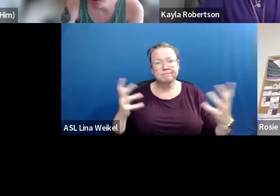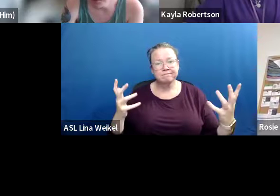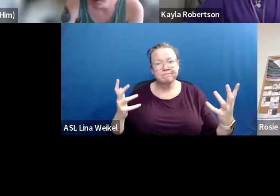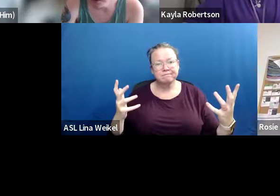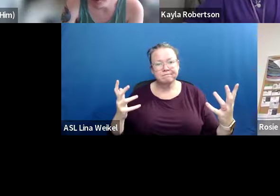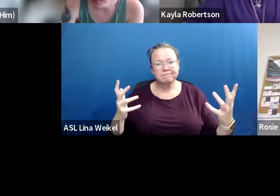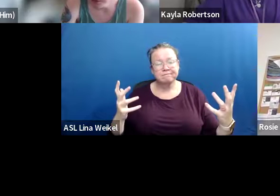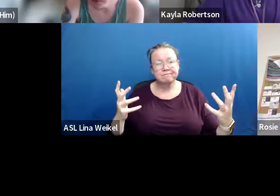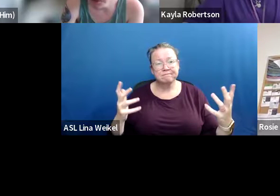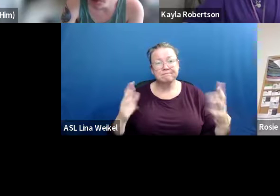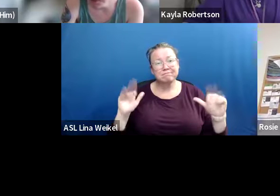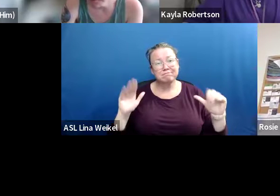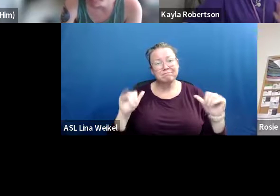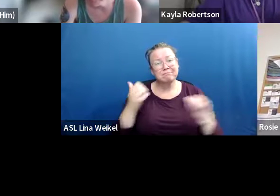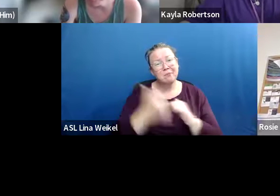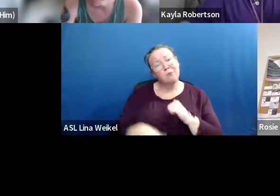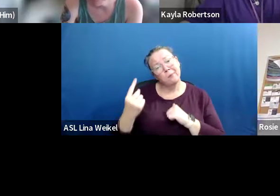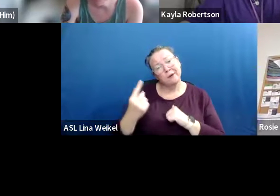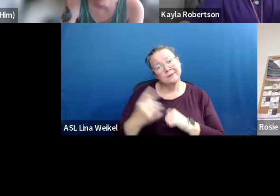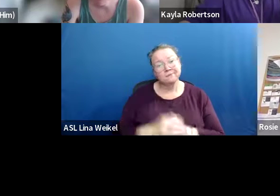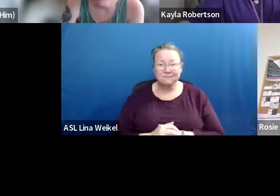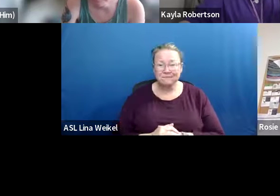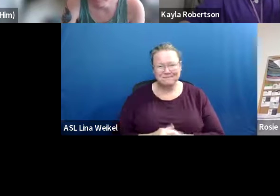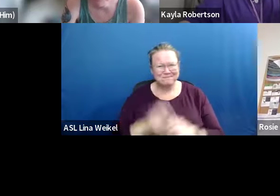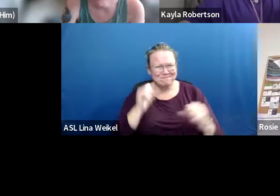Harm (He/Him): goodbye, everybody. Lindsay Ludwig: Amazing. Thank you.